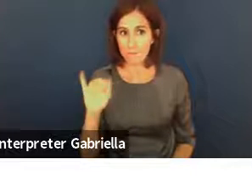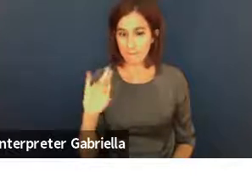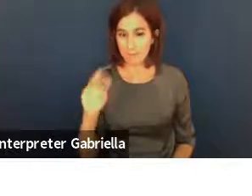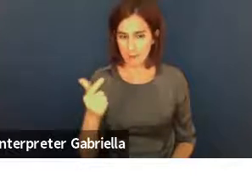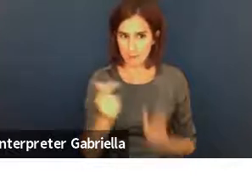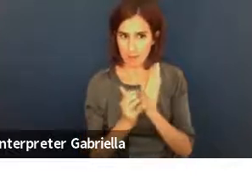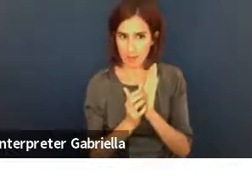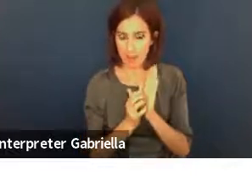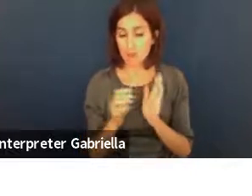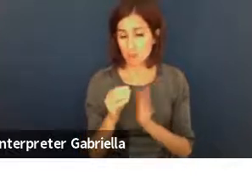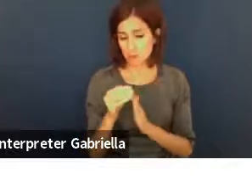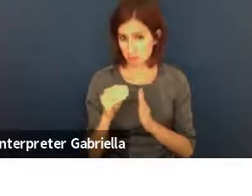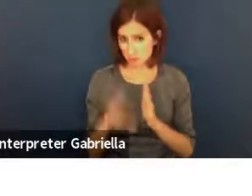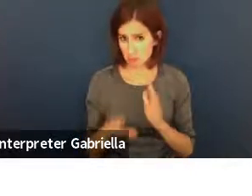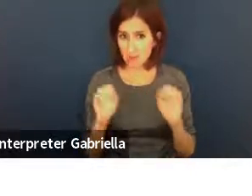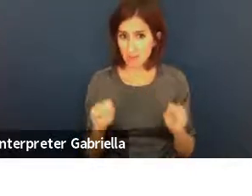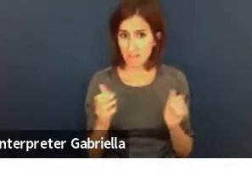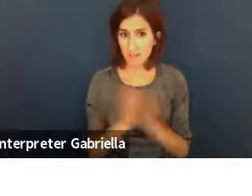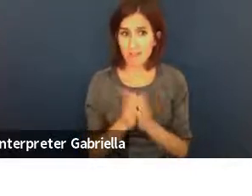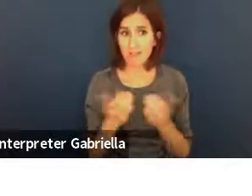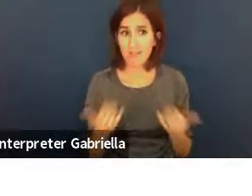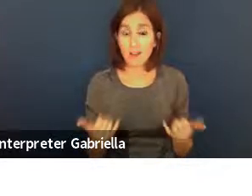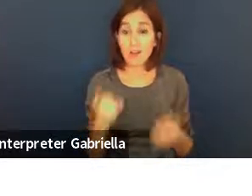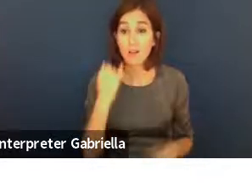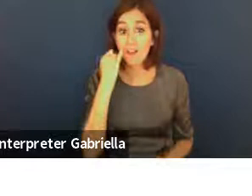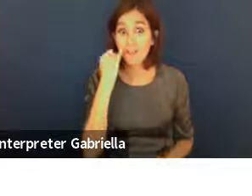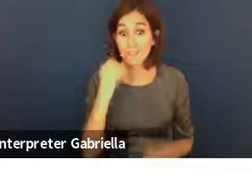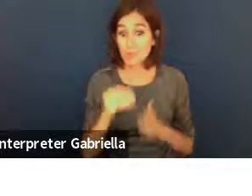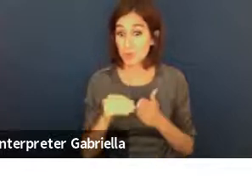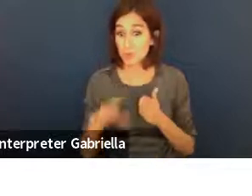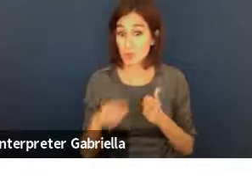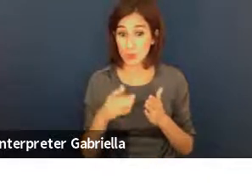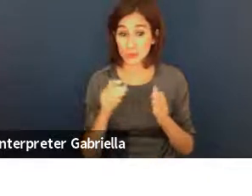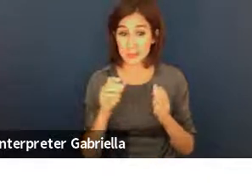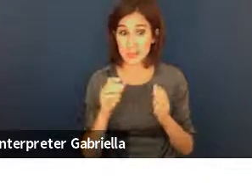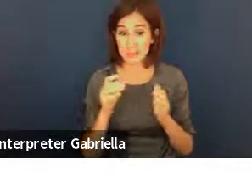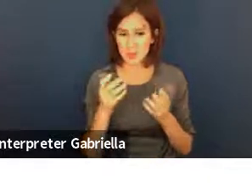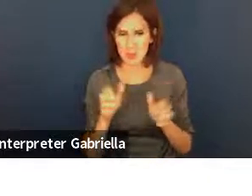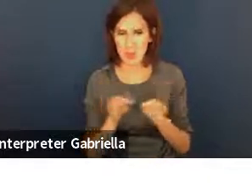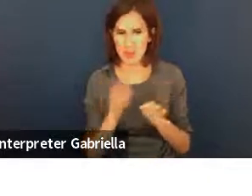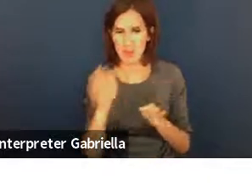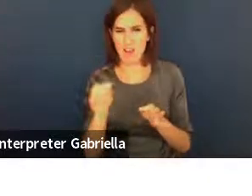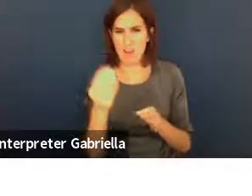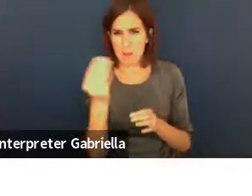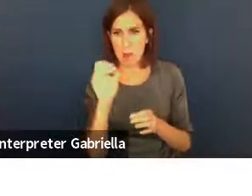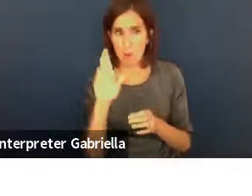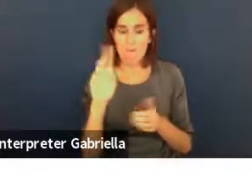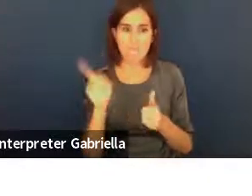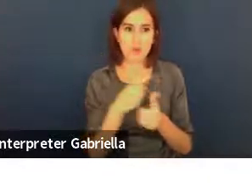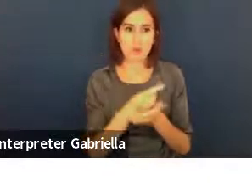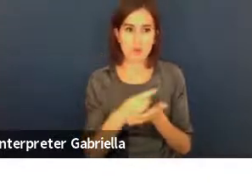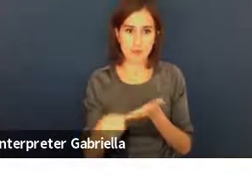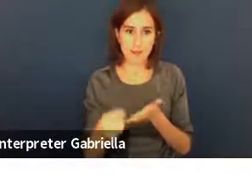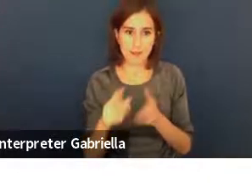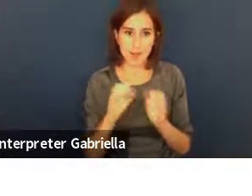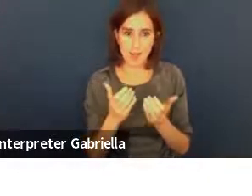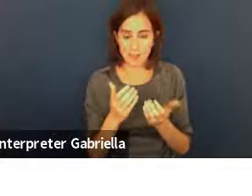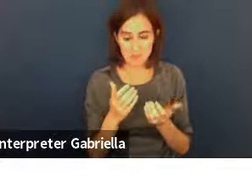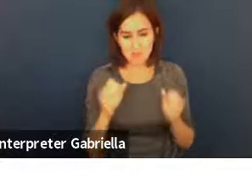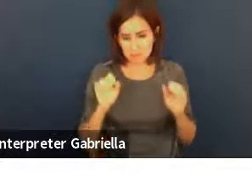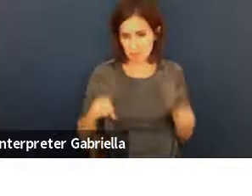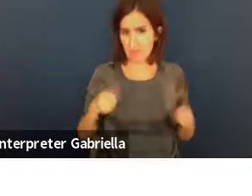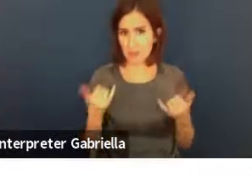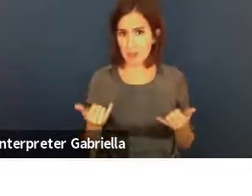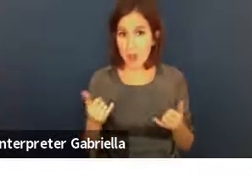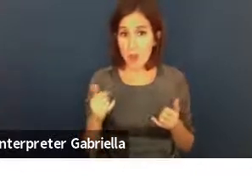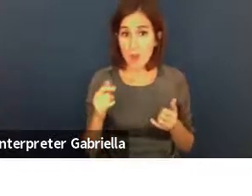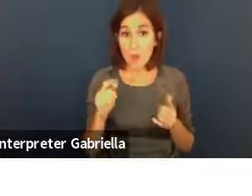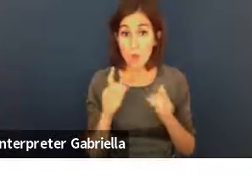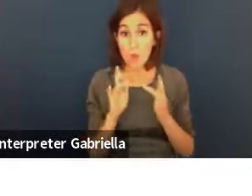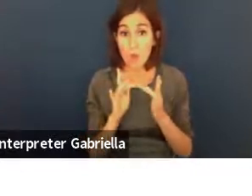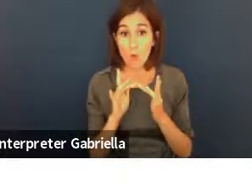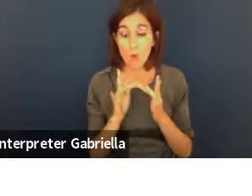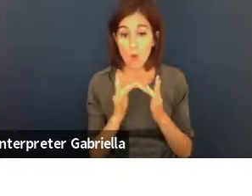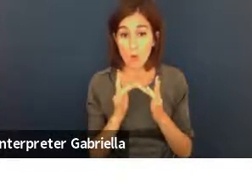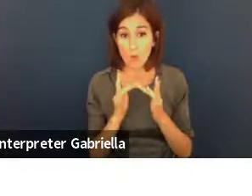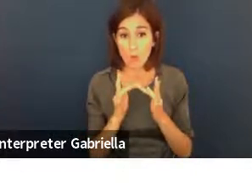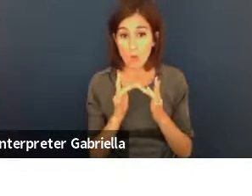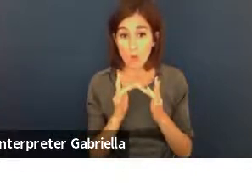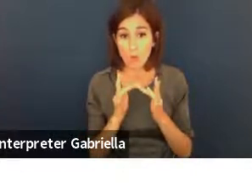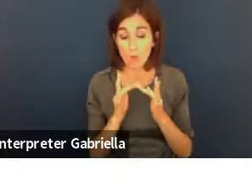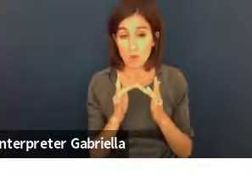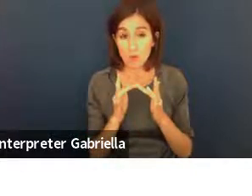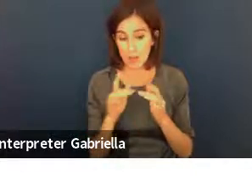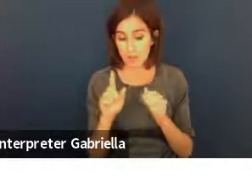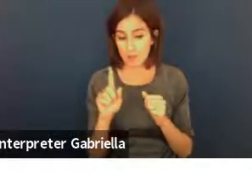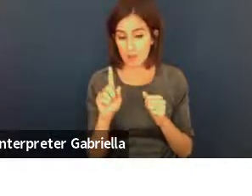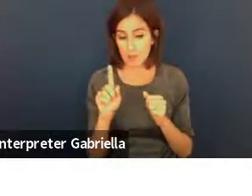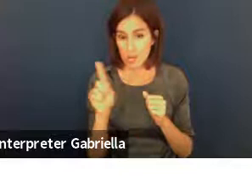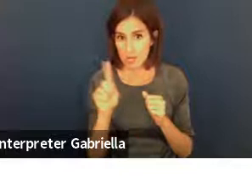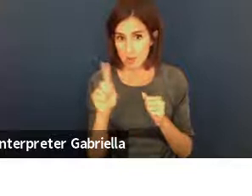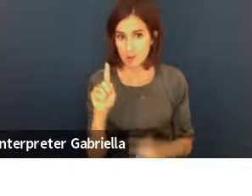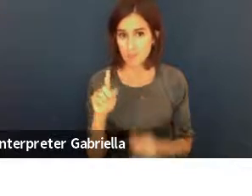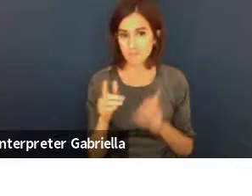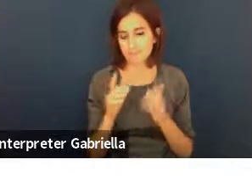Linda Kobashigawa: If they if they don't want. They don't want to wait until, until Monday or, you know, the first week of classes to request those the link. They would go to to request. Those are tech alone. So that's also on a live guide.